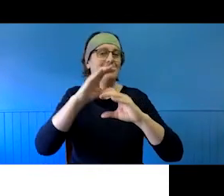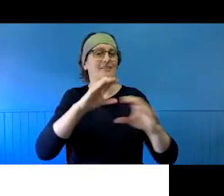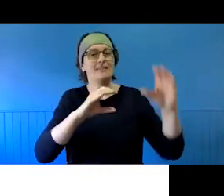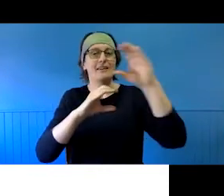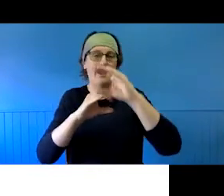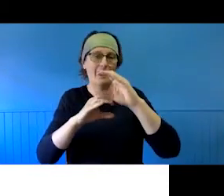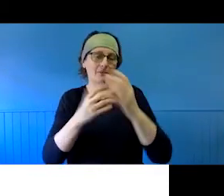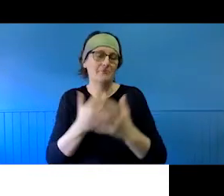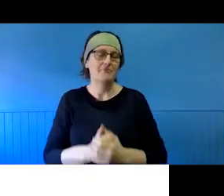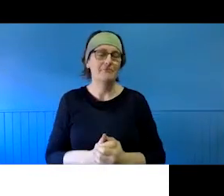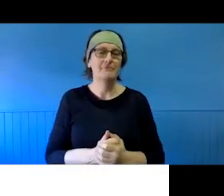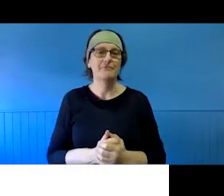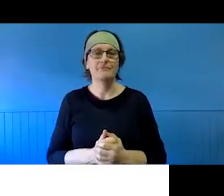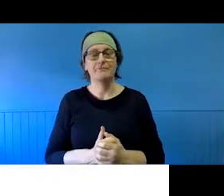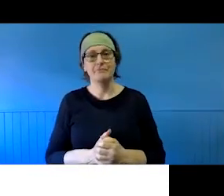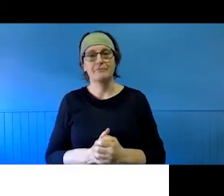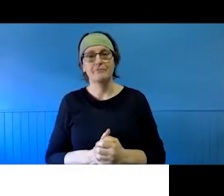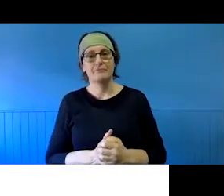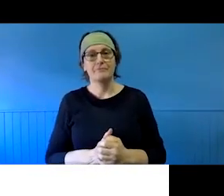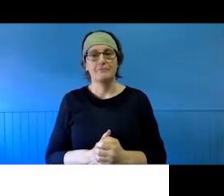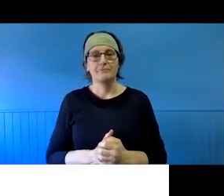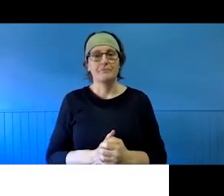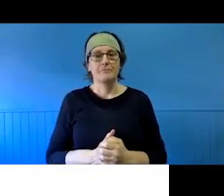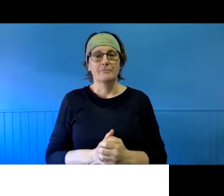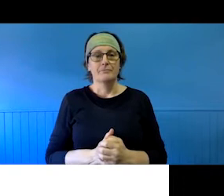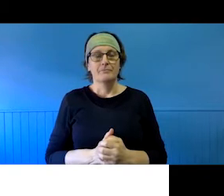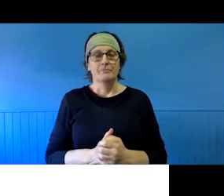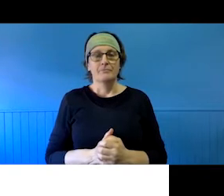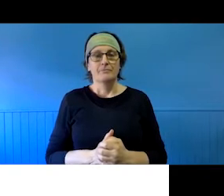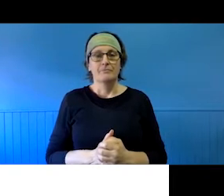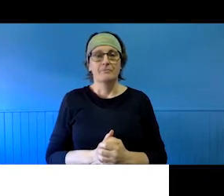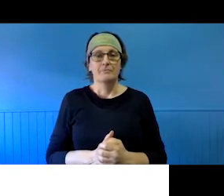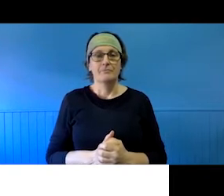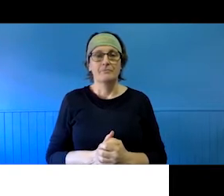adding on another piece of information on top of that. So